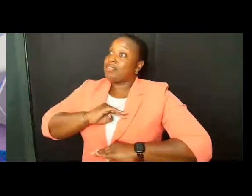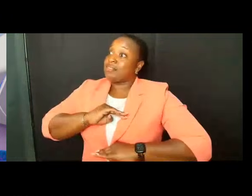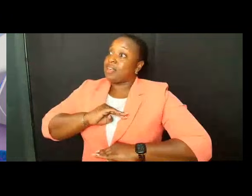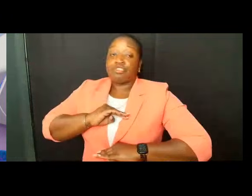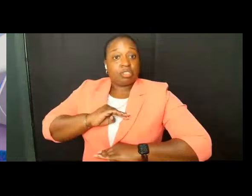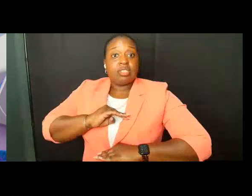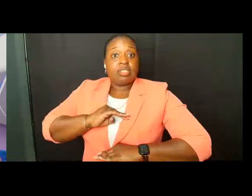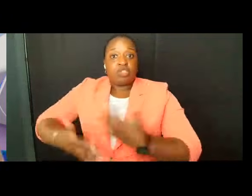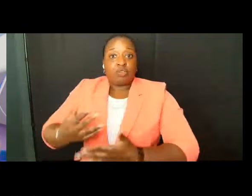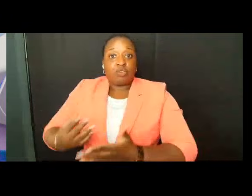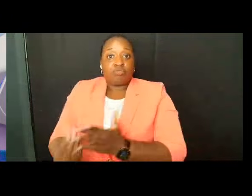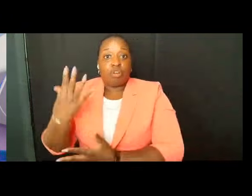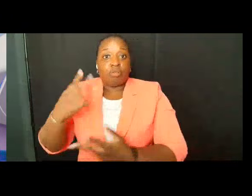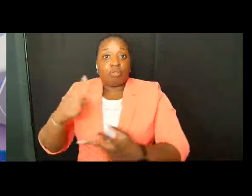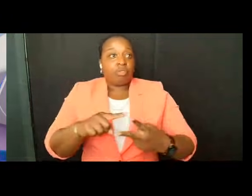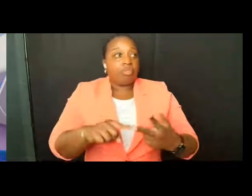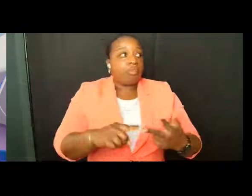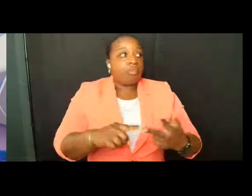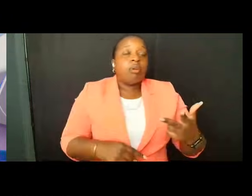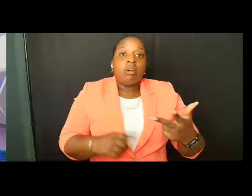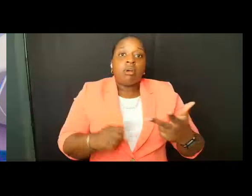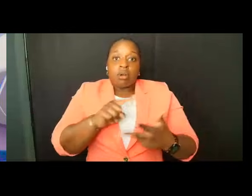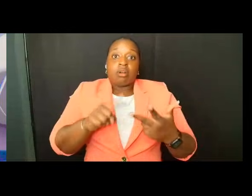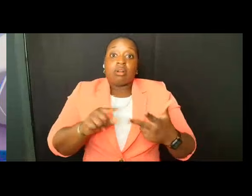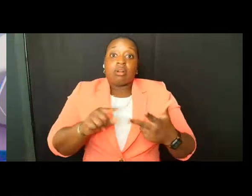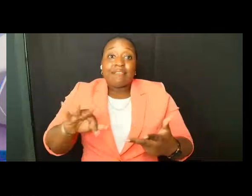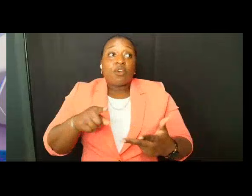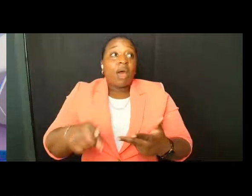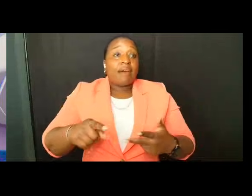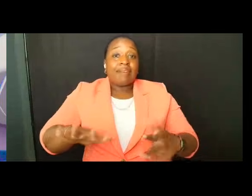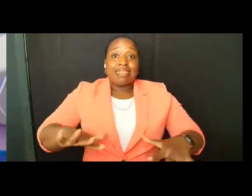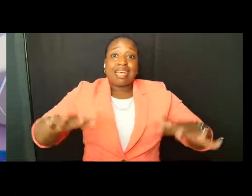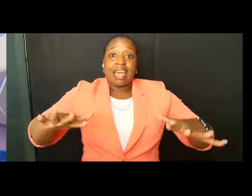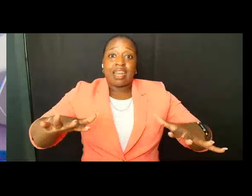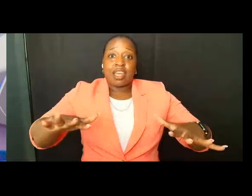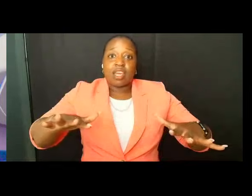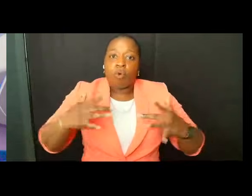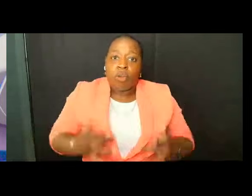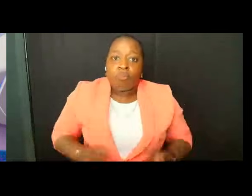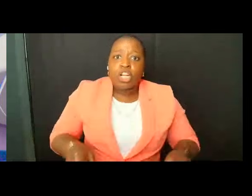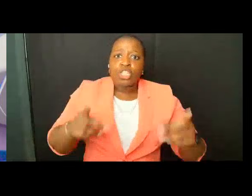But if you have anxiety or depression, unless you have a system in place that